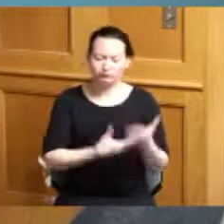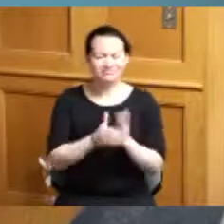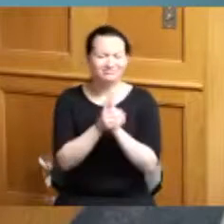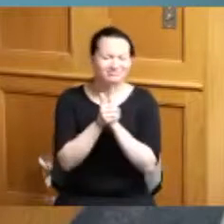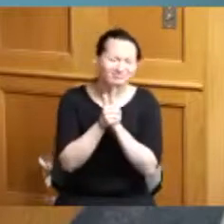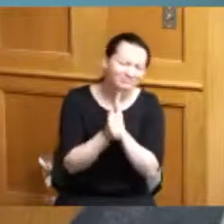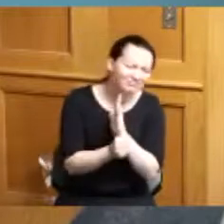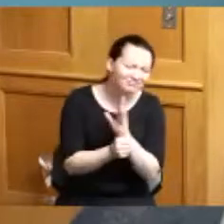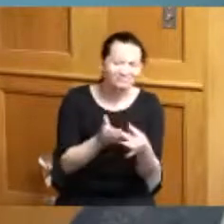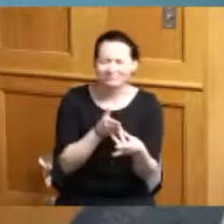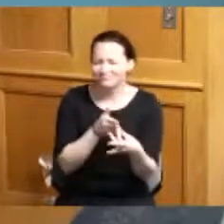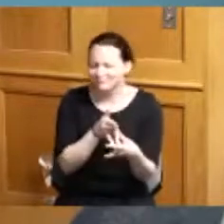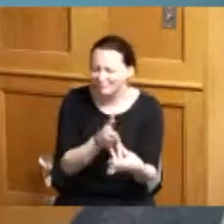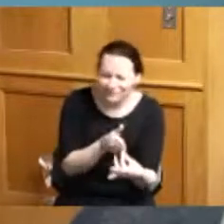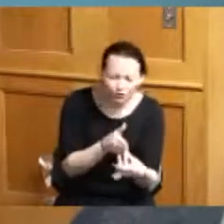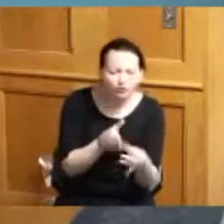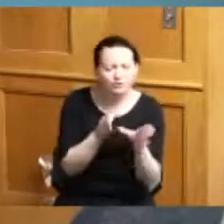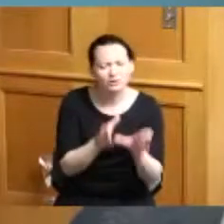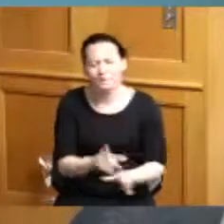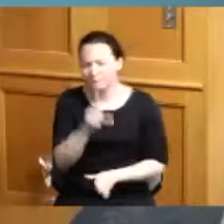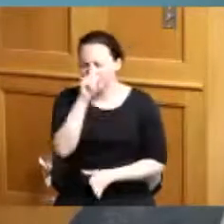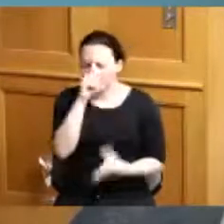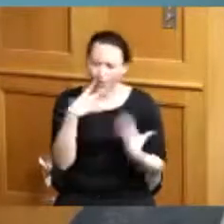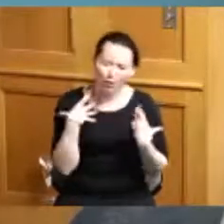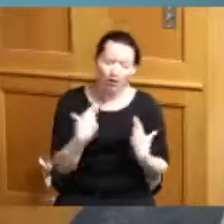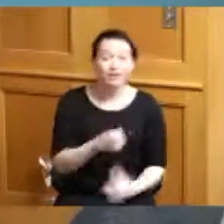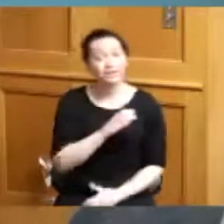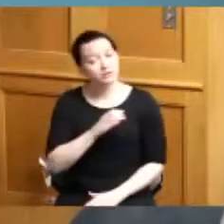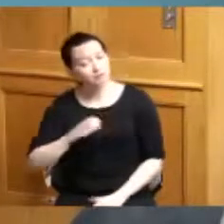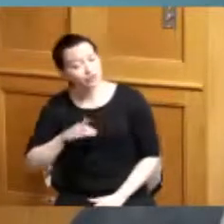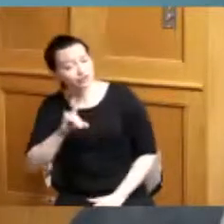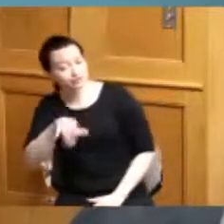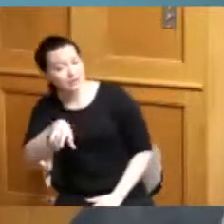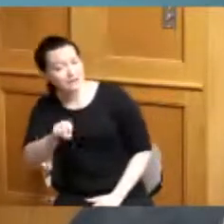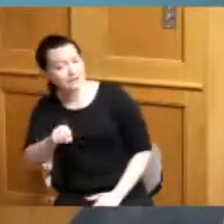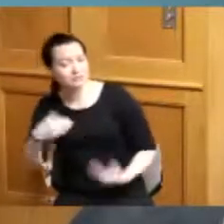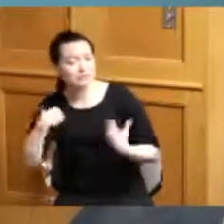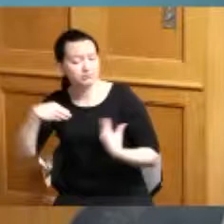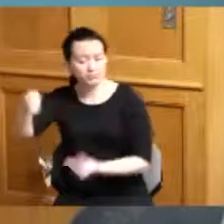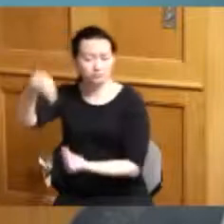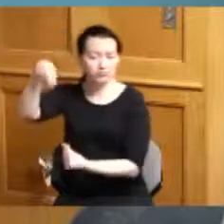for this County on that issue of mental health Commissioner Driehaus has a proclamation and